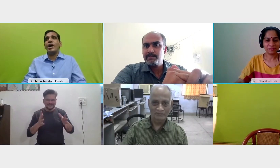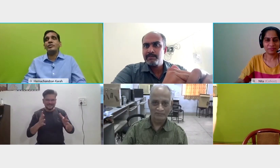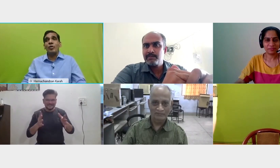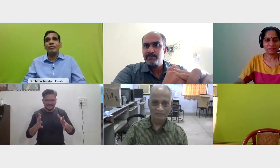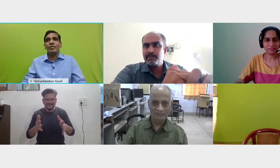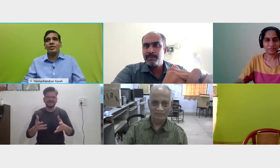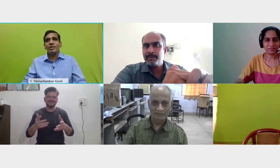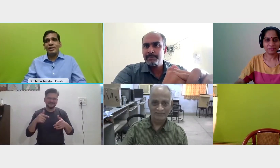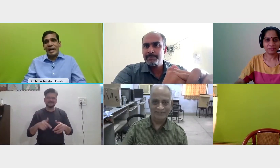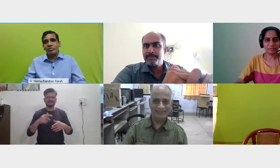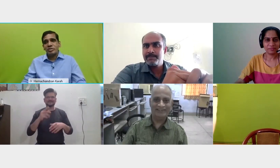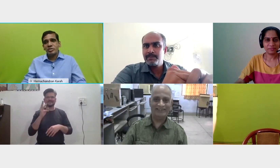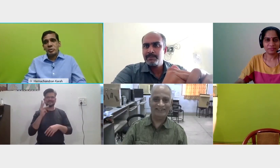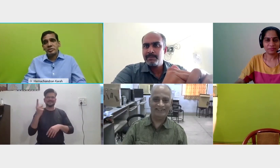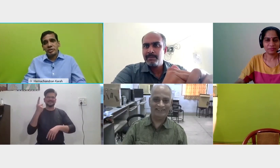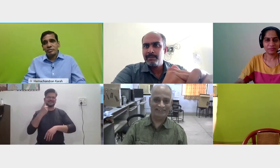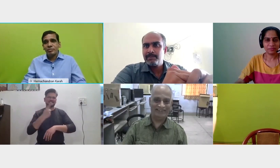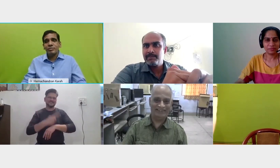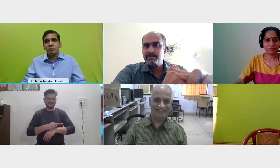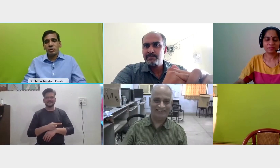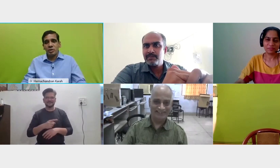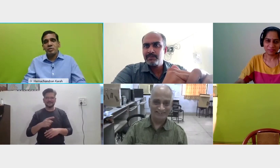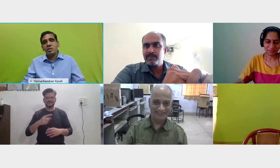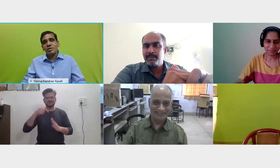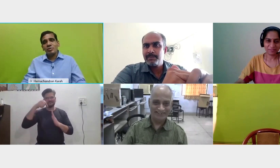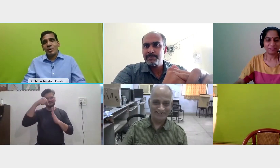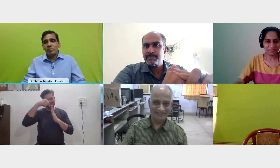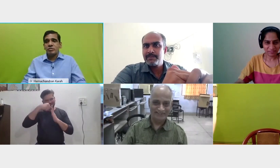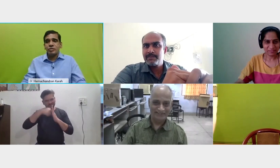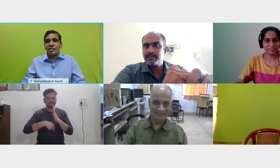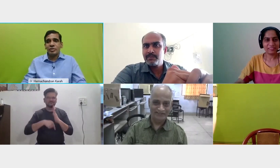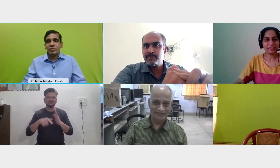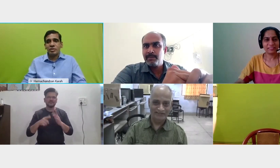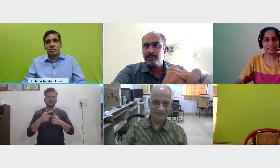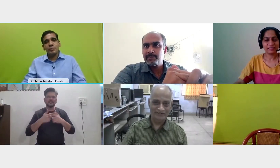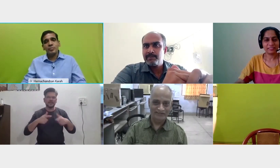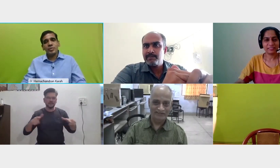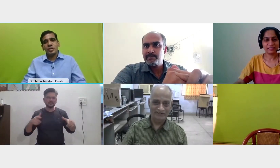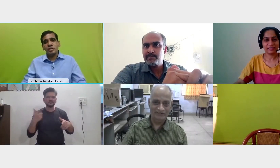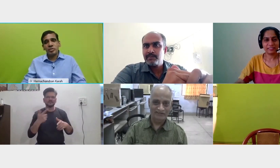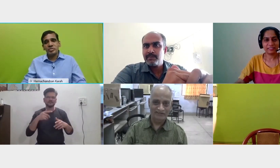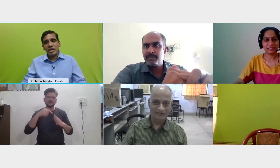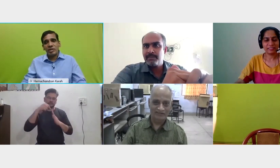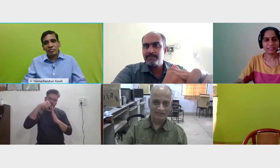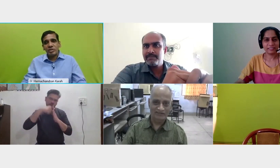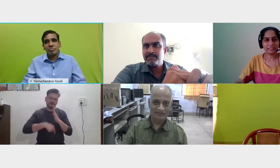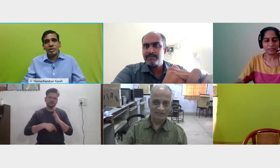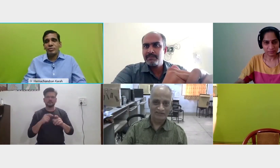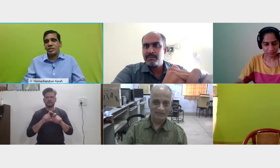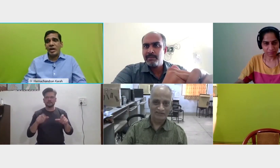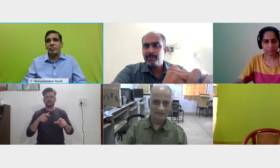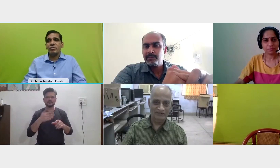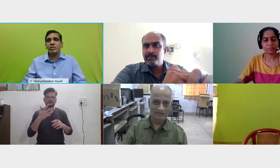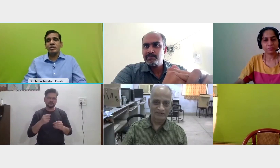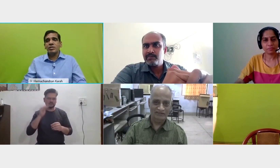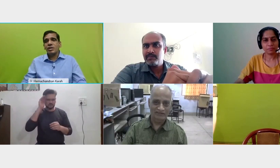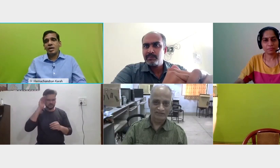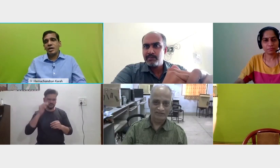heart of language question. Well we will start with the history of sign language that we